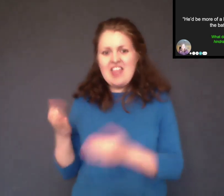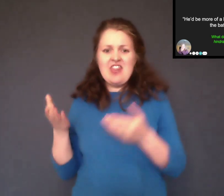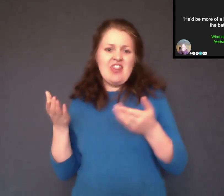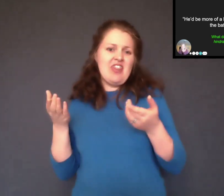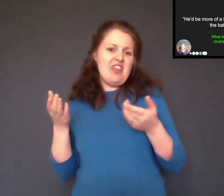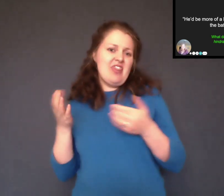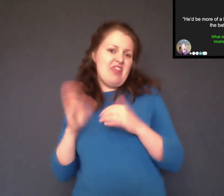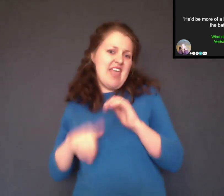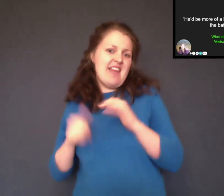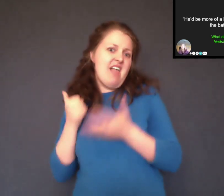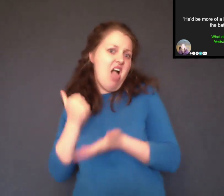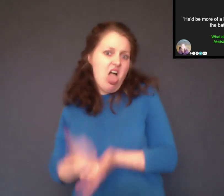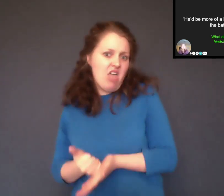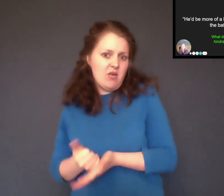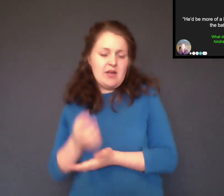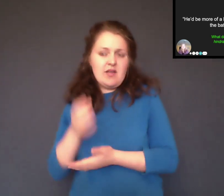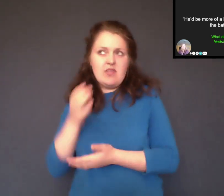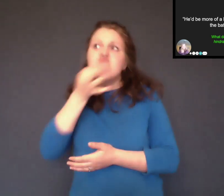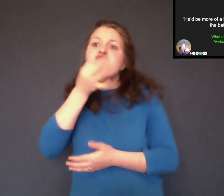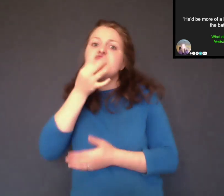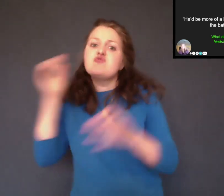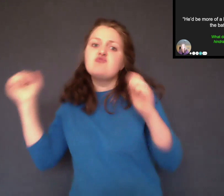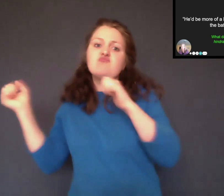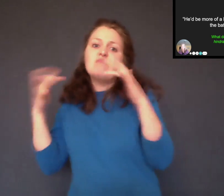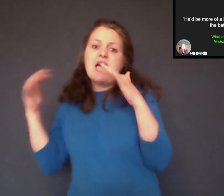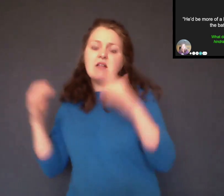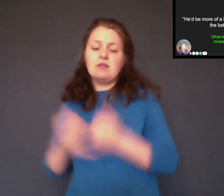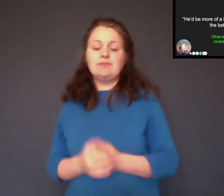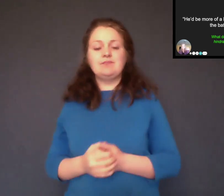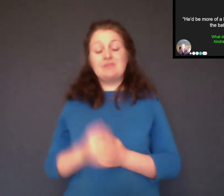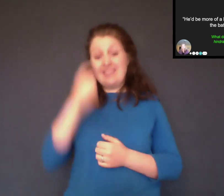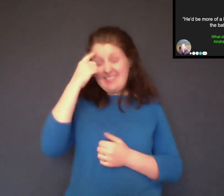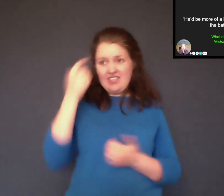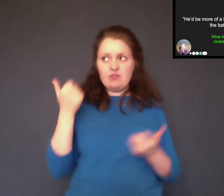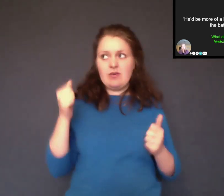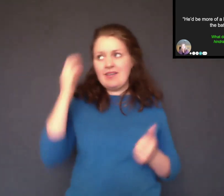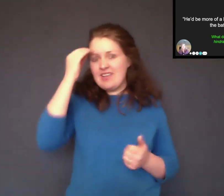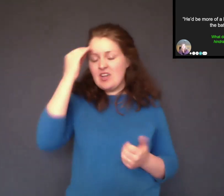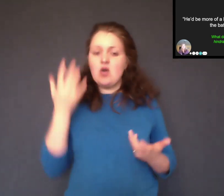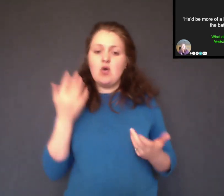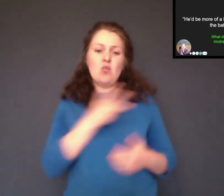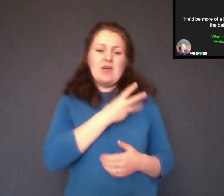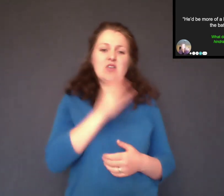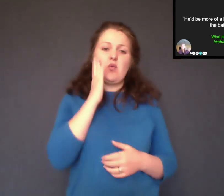saying you know i'm just gonna give up on trying to get wendell in the right mind because all he's